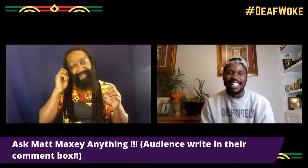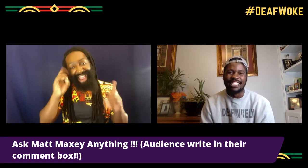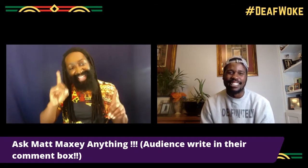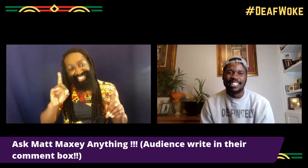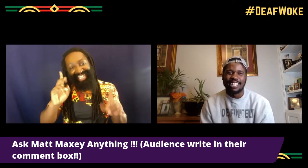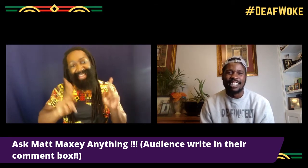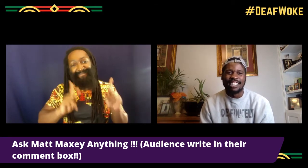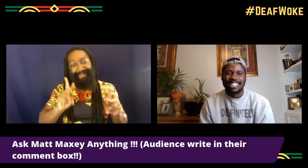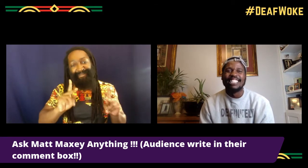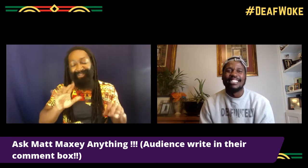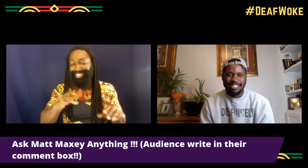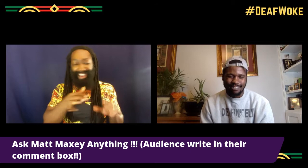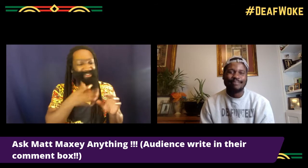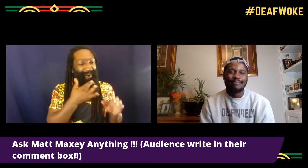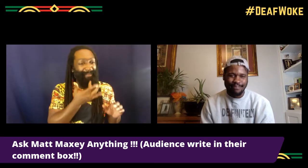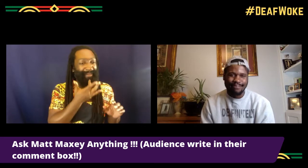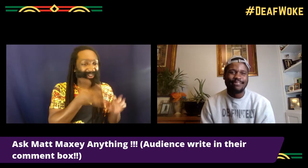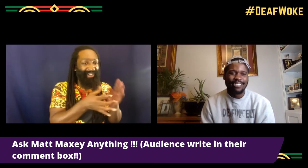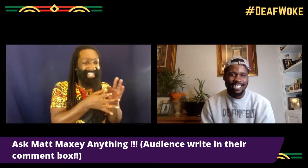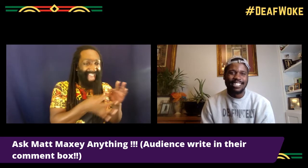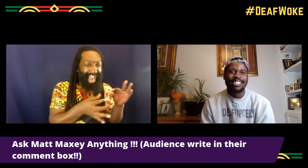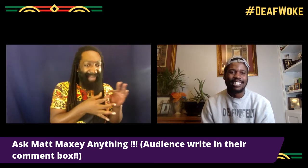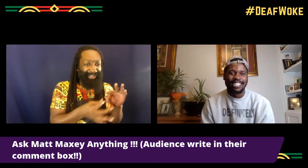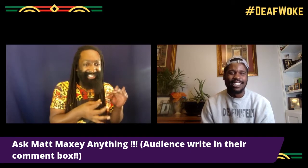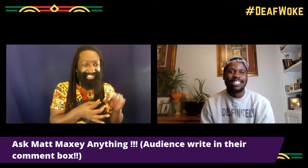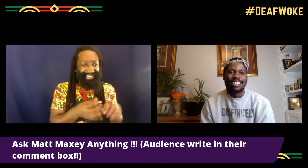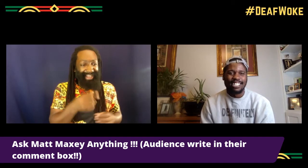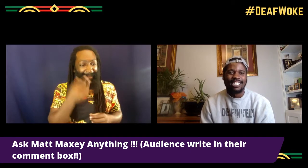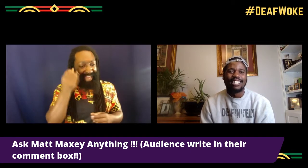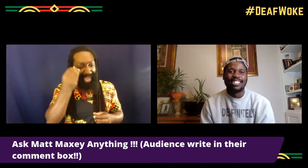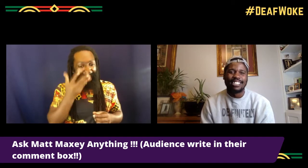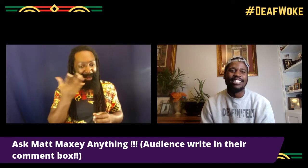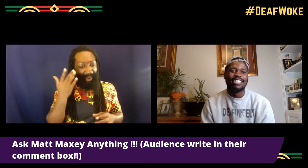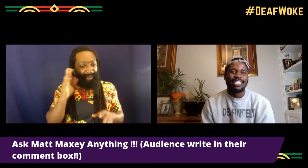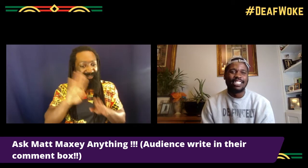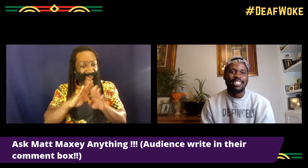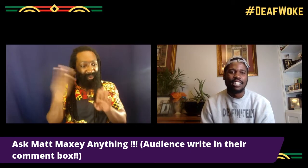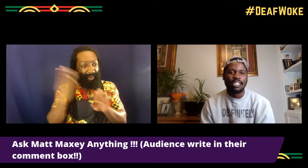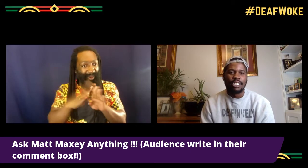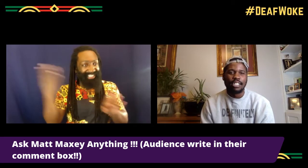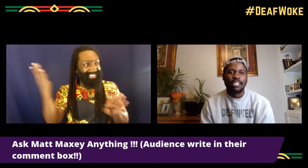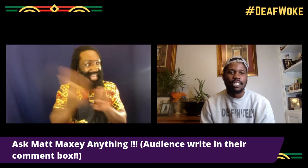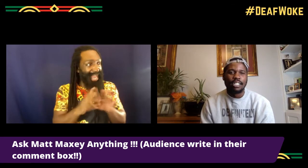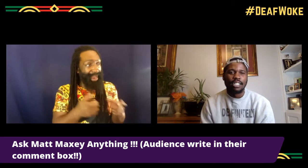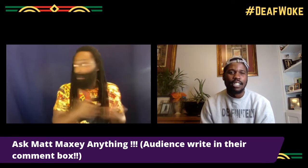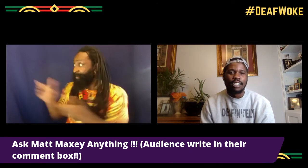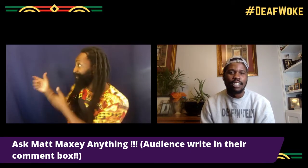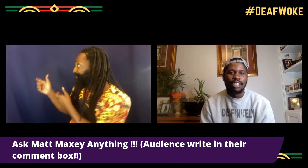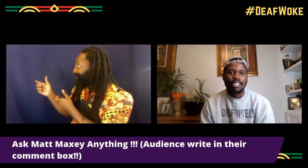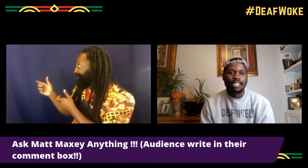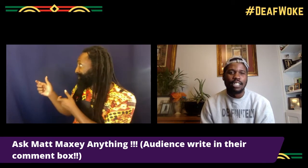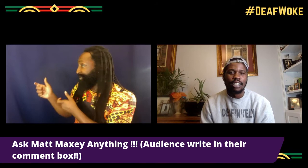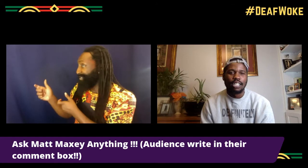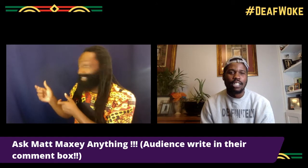Yeah, he didn't know that, he didn't know that. So, it's educating people what they are. We prefer captions because the information is there